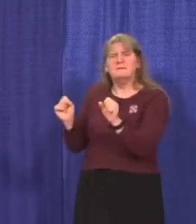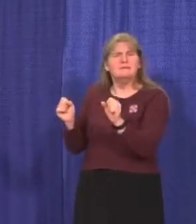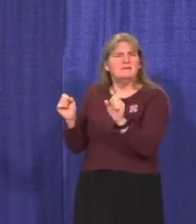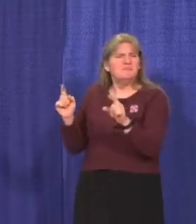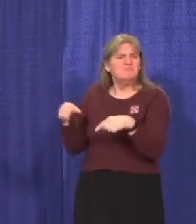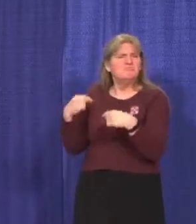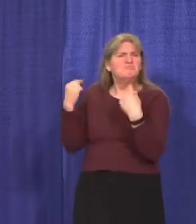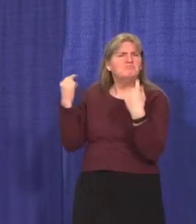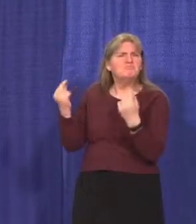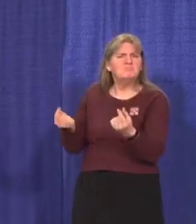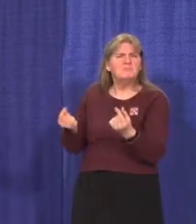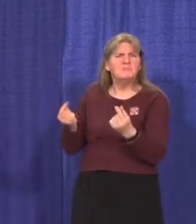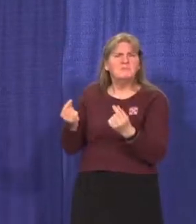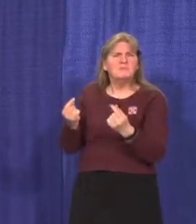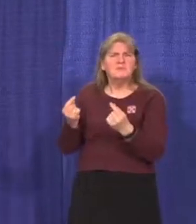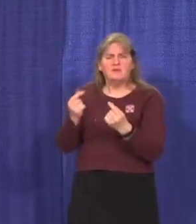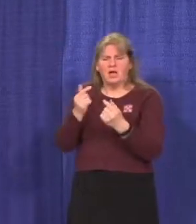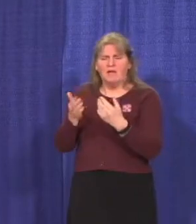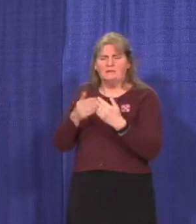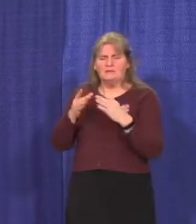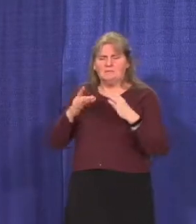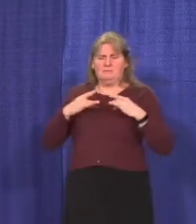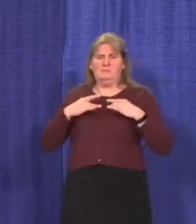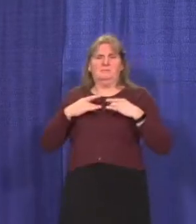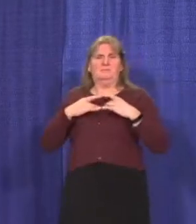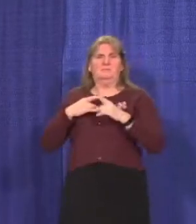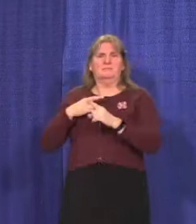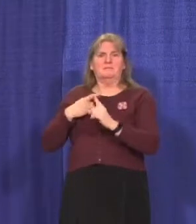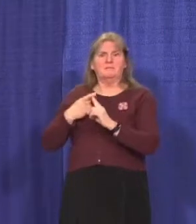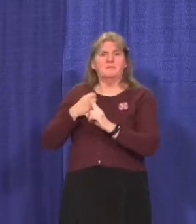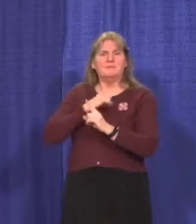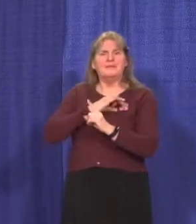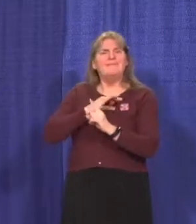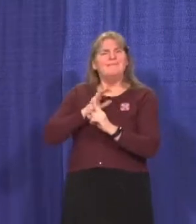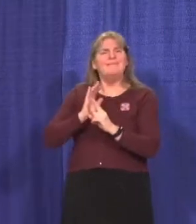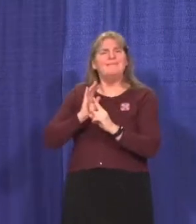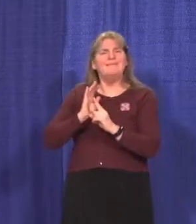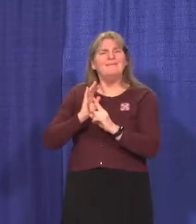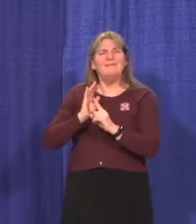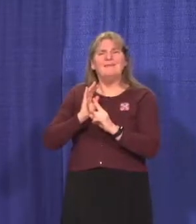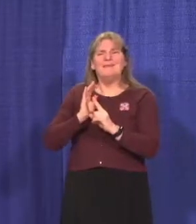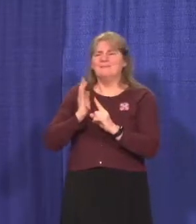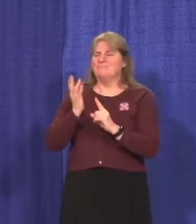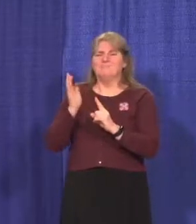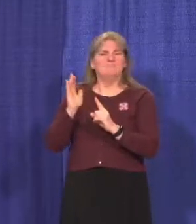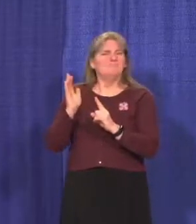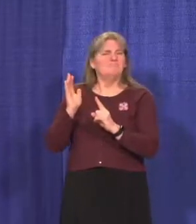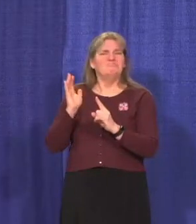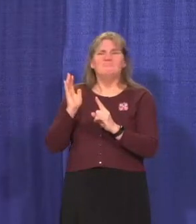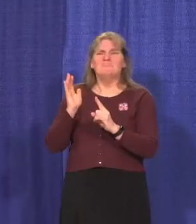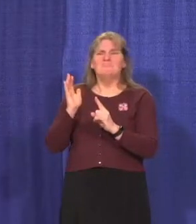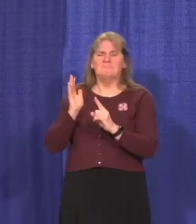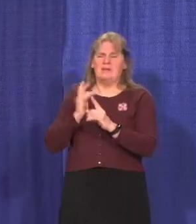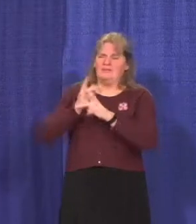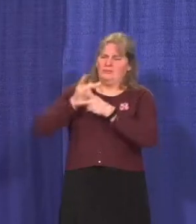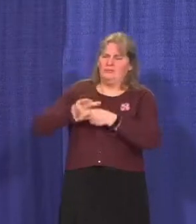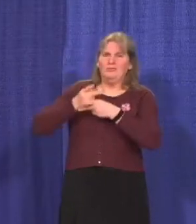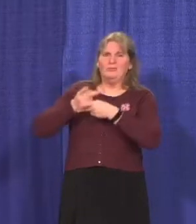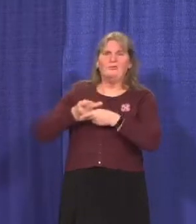with illness by way of staff. It also applies to COVID-19.